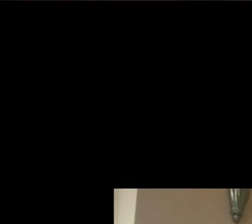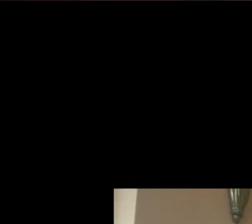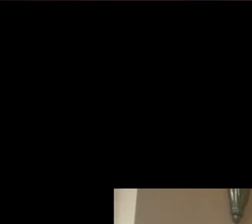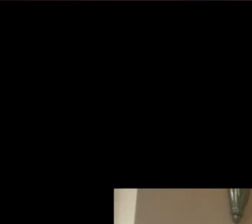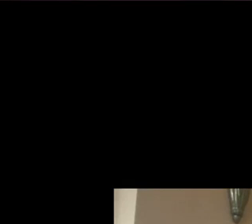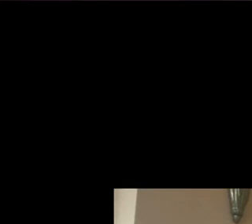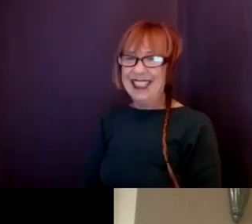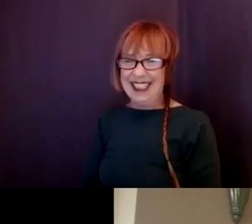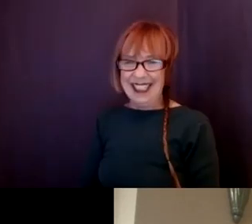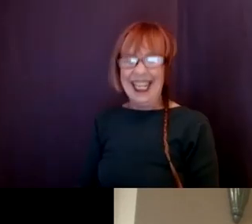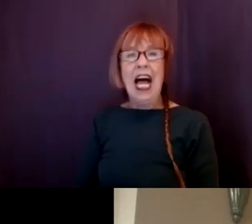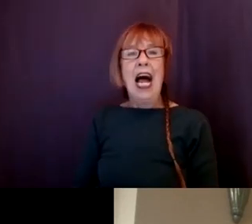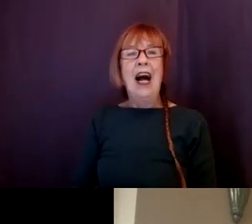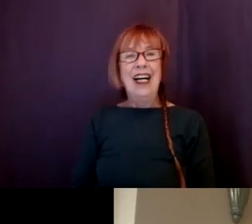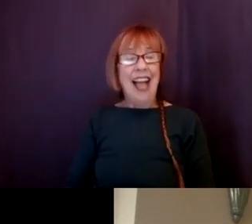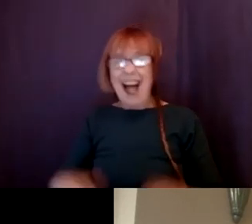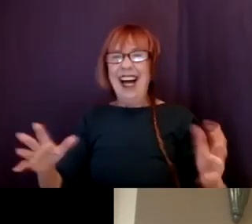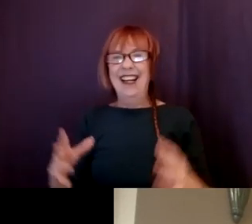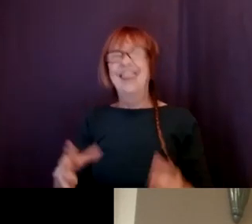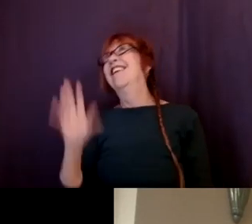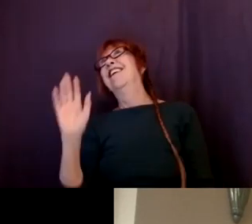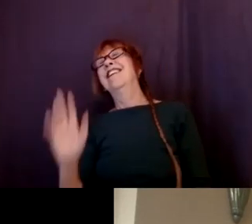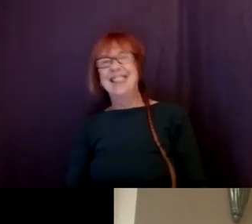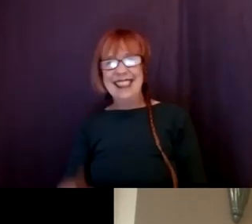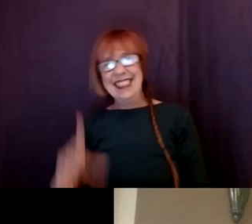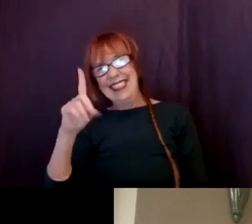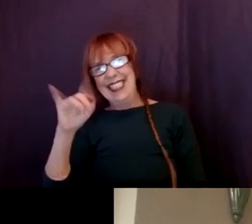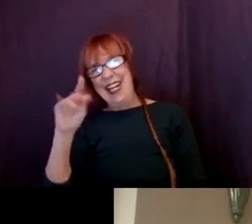SHOSHANNAH - Ditto. DAVID - Yeah ditto. Oh my God. I say this once in a while.